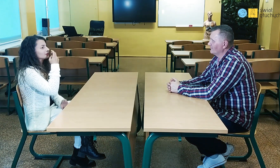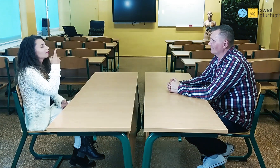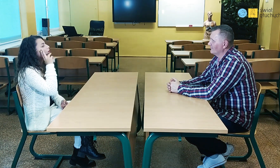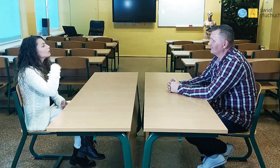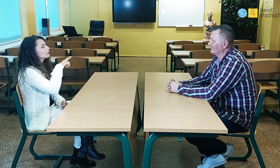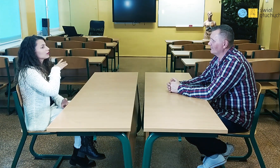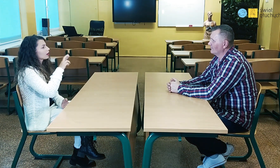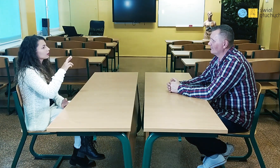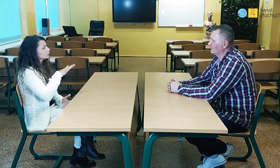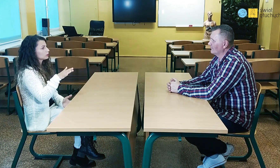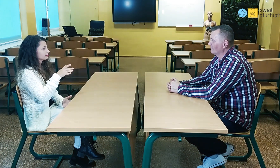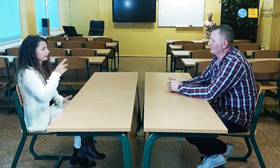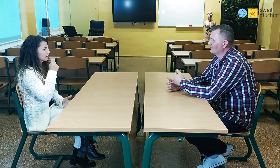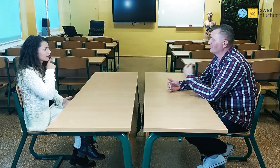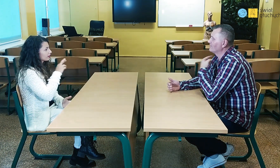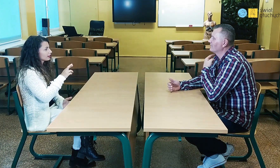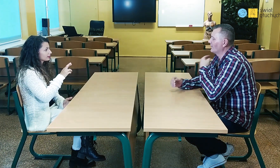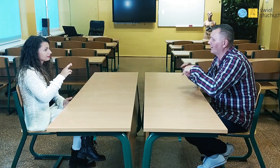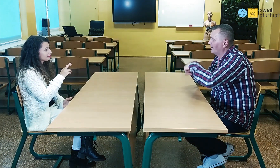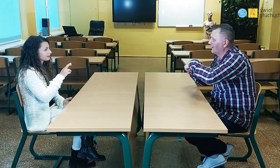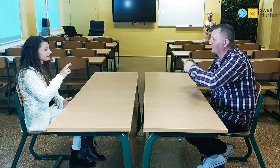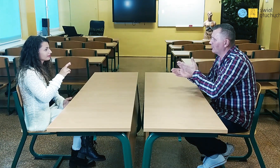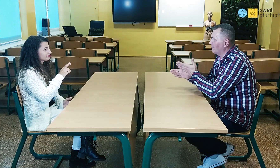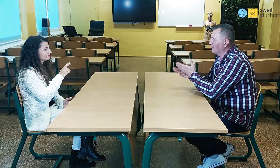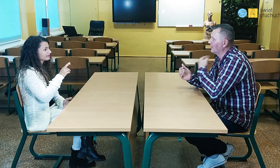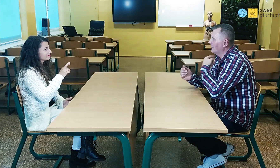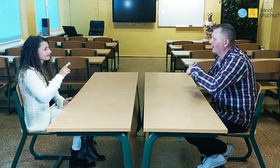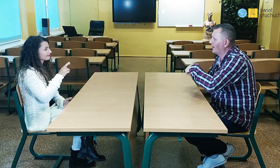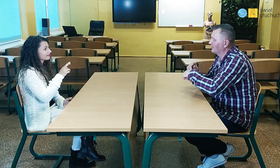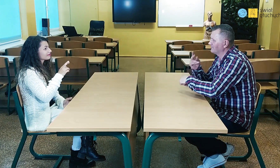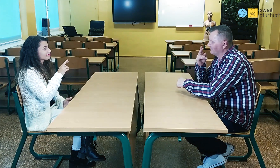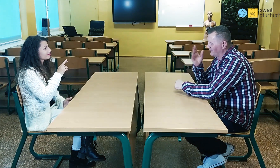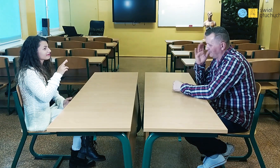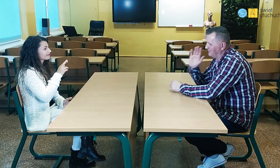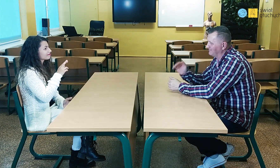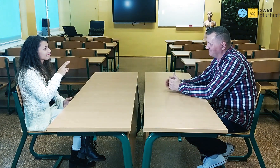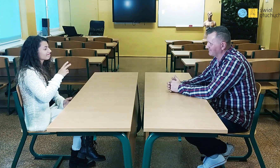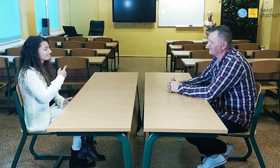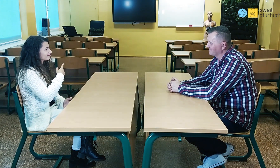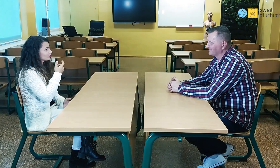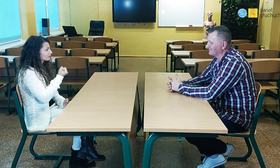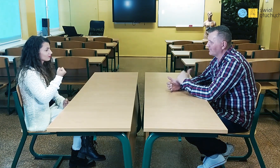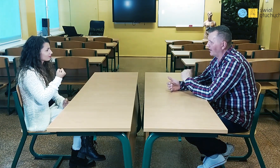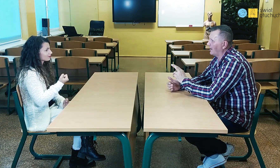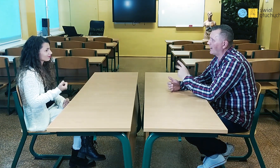But it's also interesting that many deaf people can't pronounce "r." True. You can see the throat vibrating when saying "r." But it's difficult.